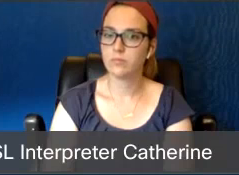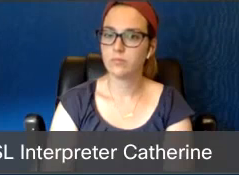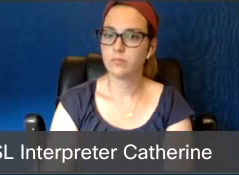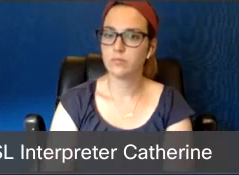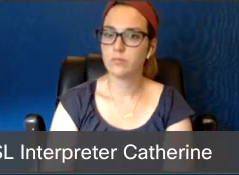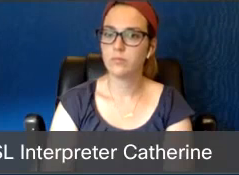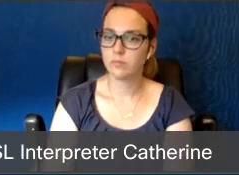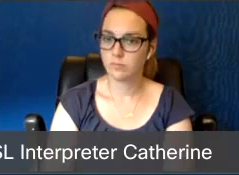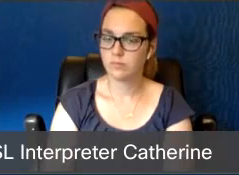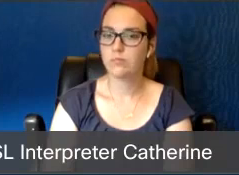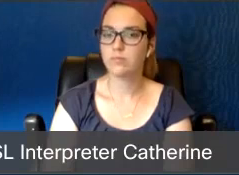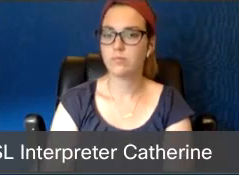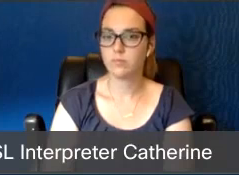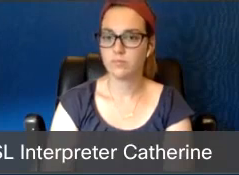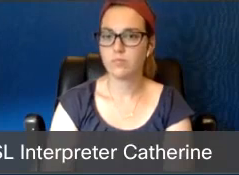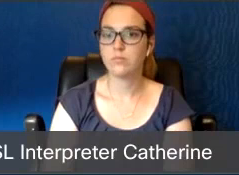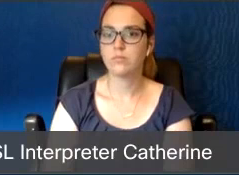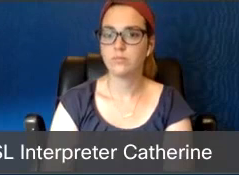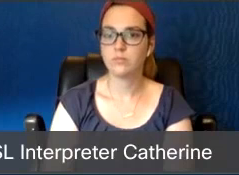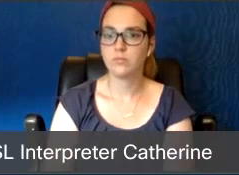You should see a file transfer box that popped up